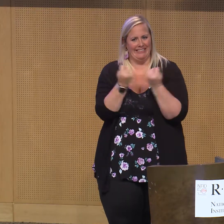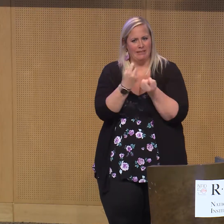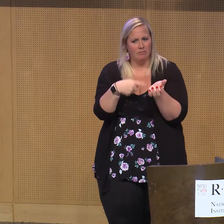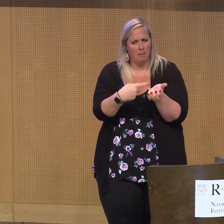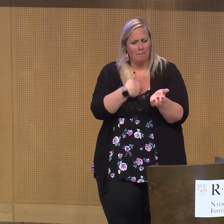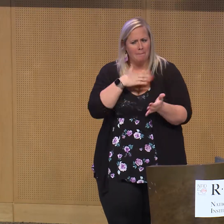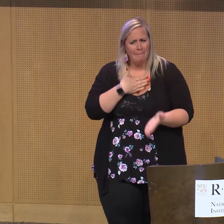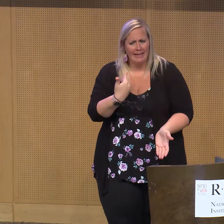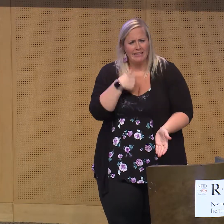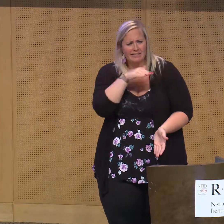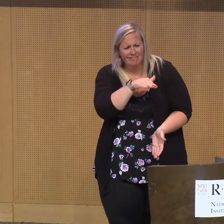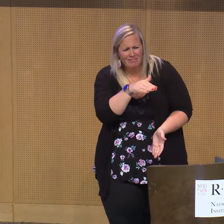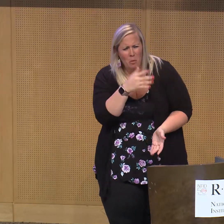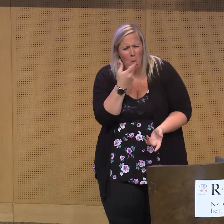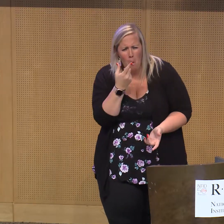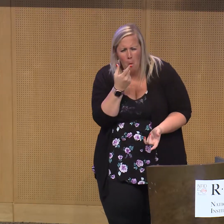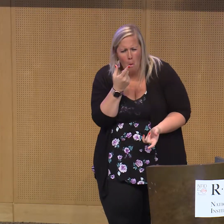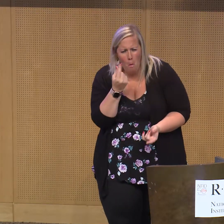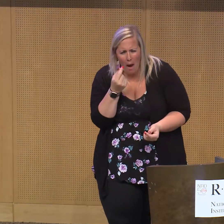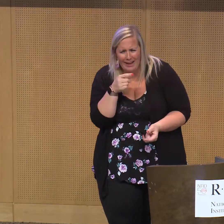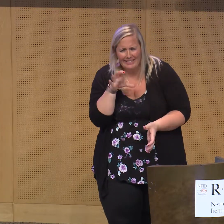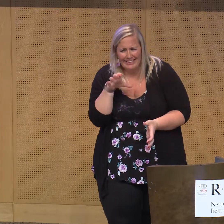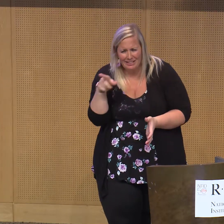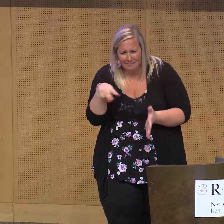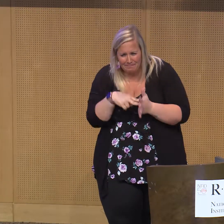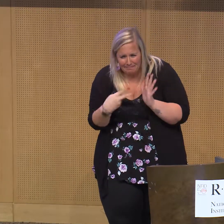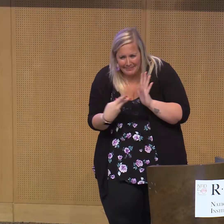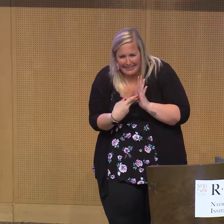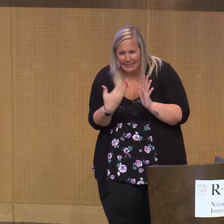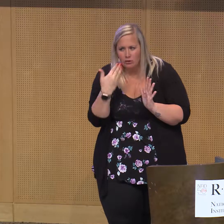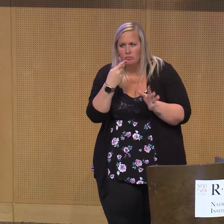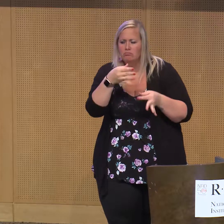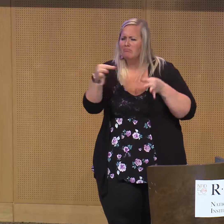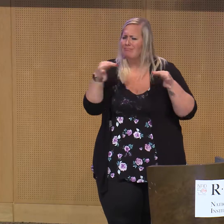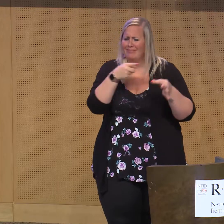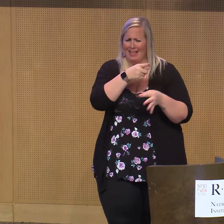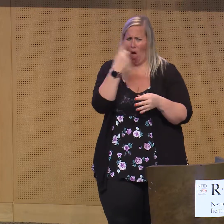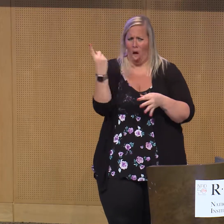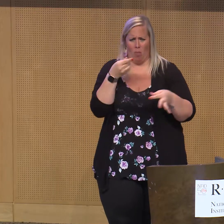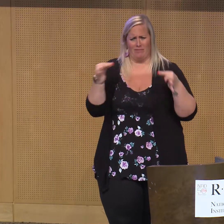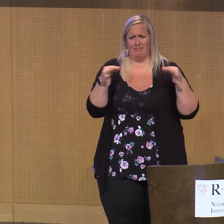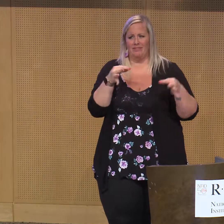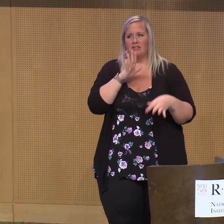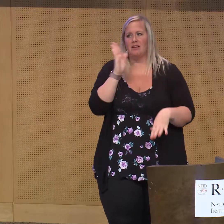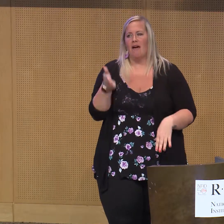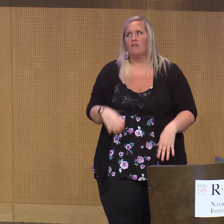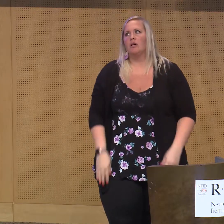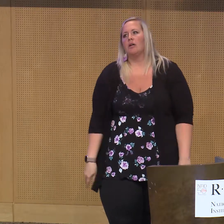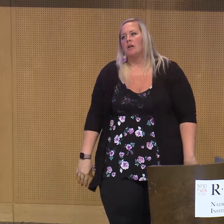It's really good for my team. I will say to them many times, like, "So what did you mean by that?" or "Can you repeat that?"